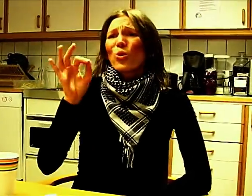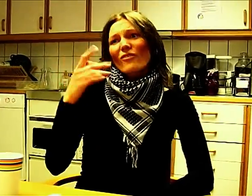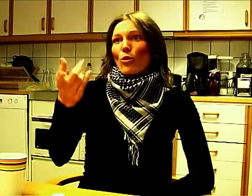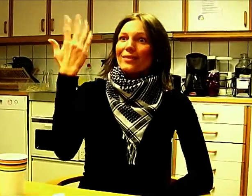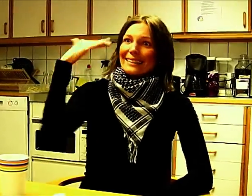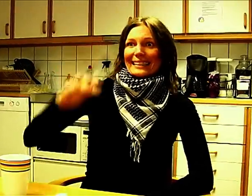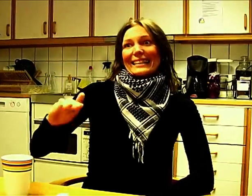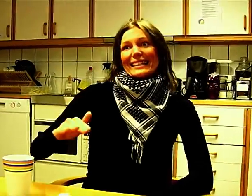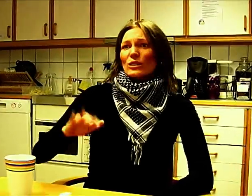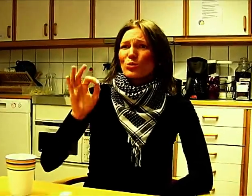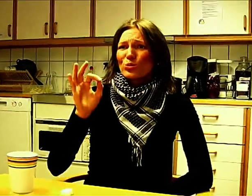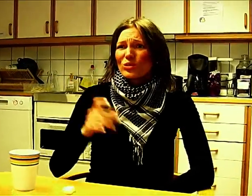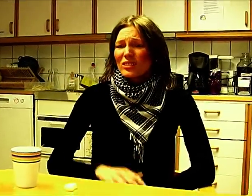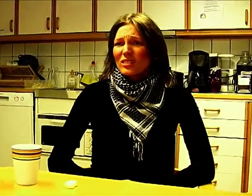What were you like as a child?